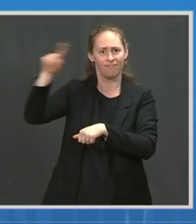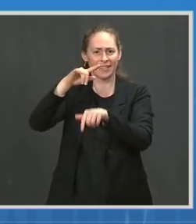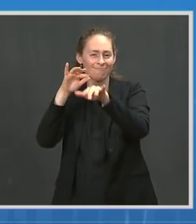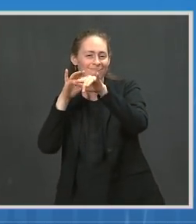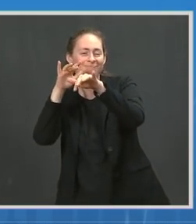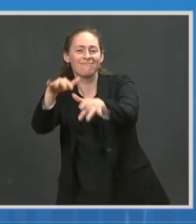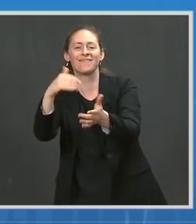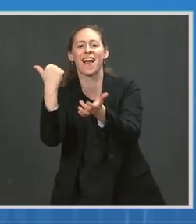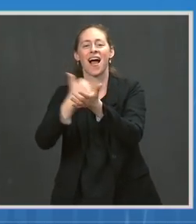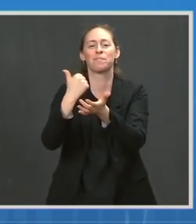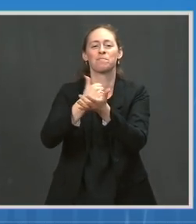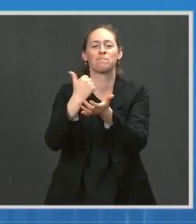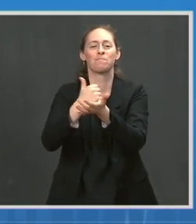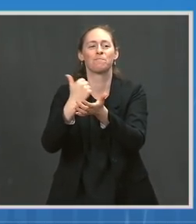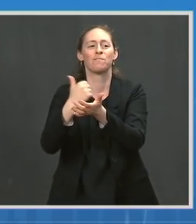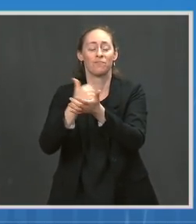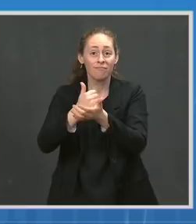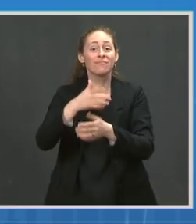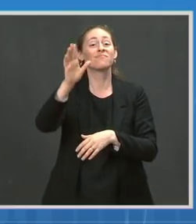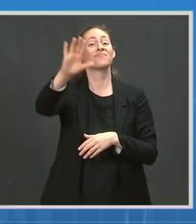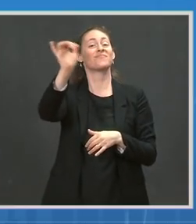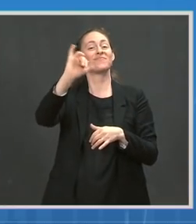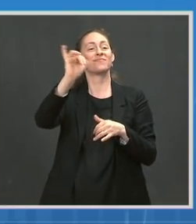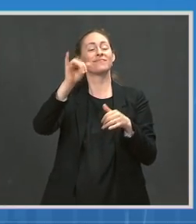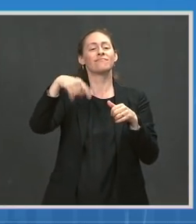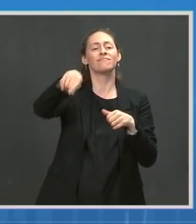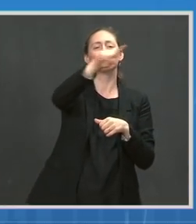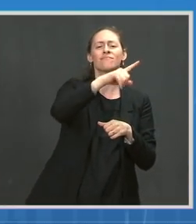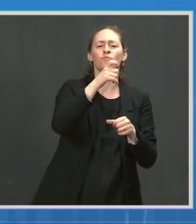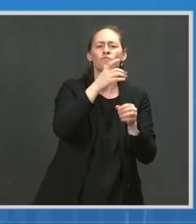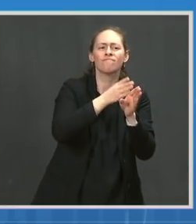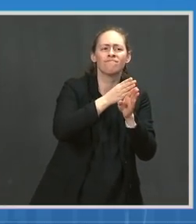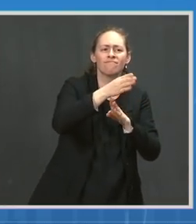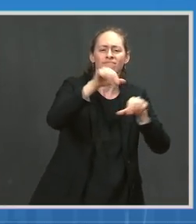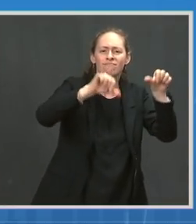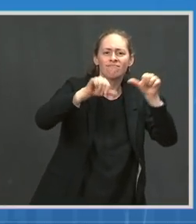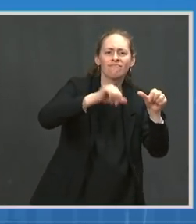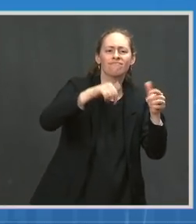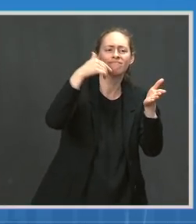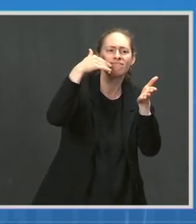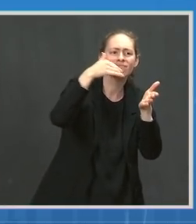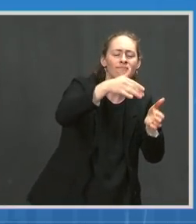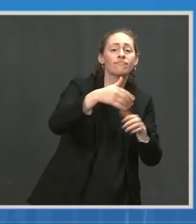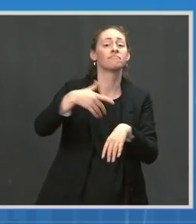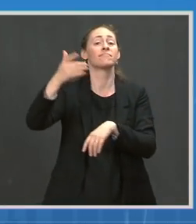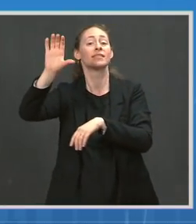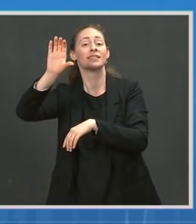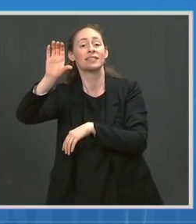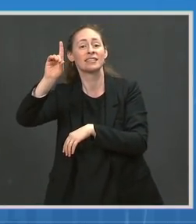to the scientists and clinicians at FDA, CDC, and NIH who have ensured the safety of these vaccines.